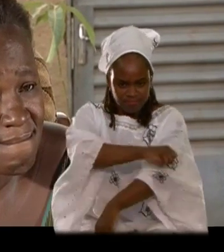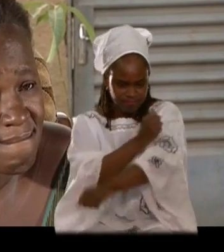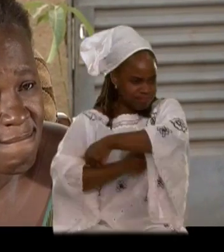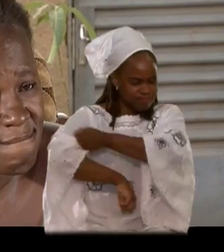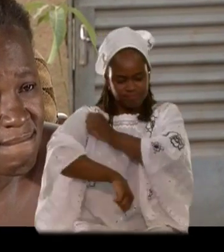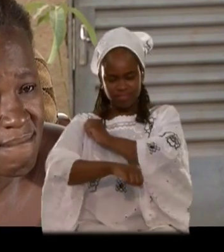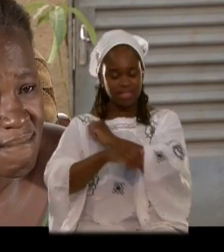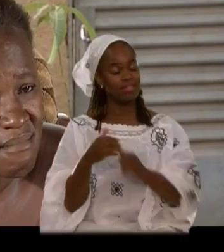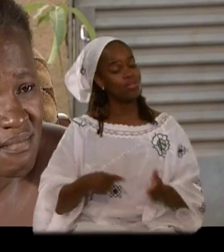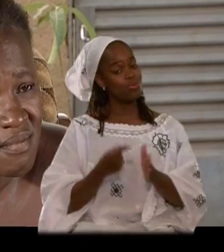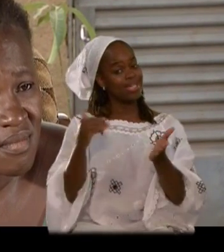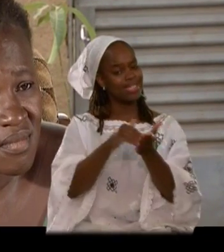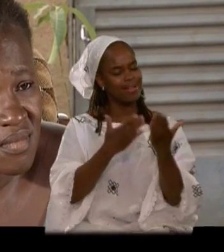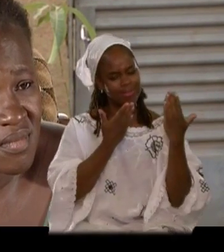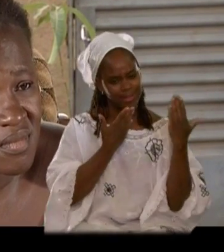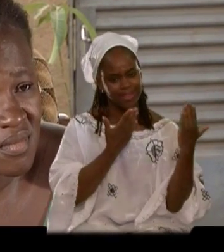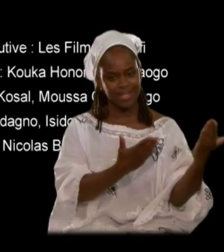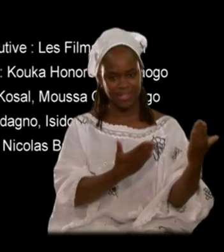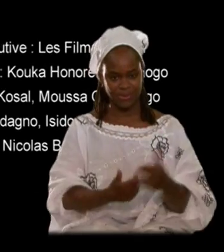Once again, thank you.